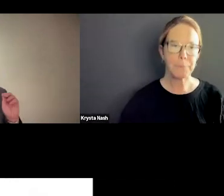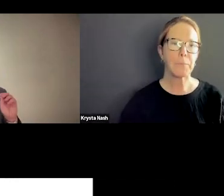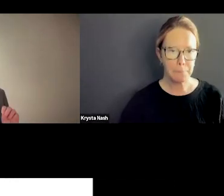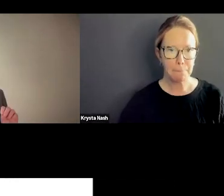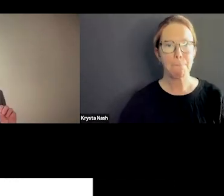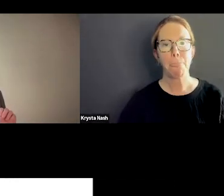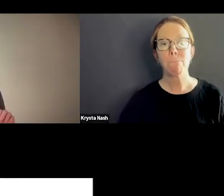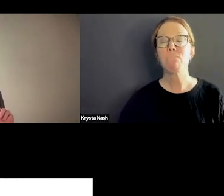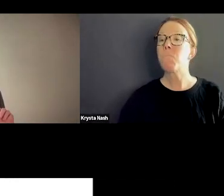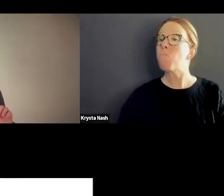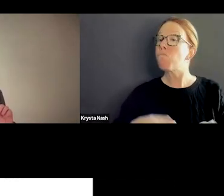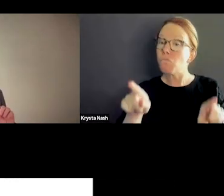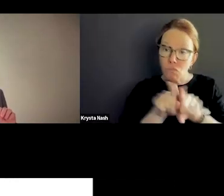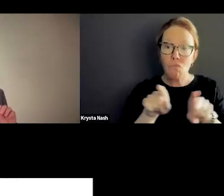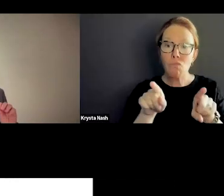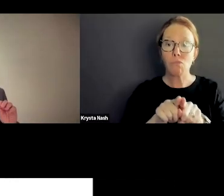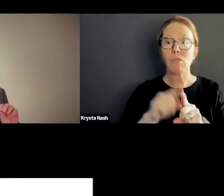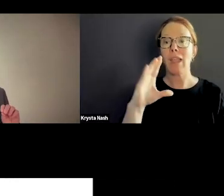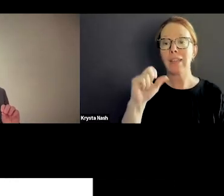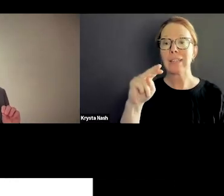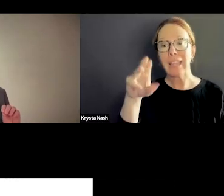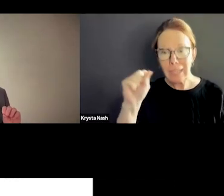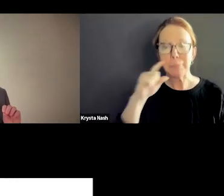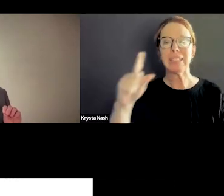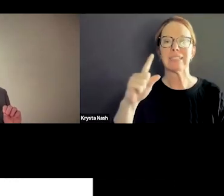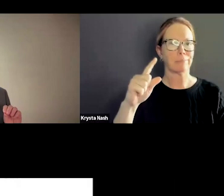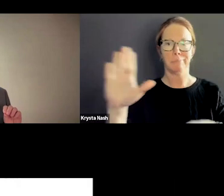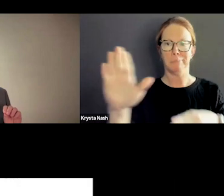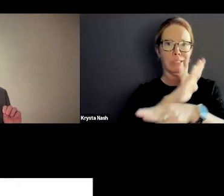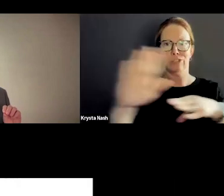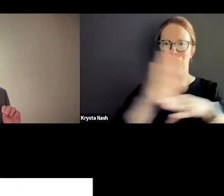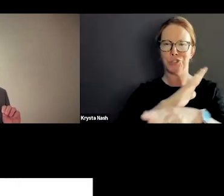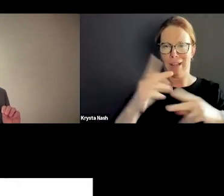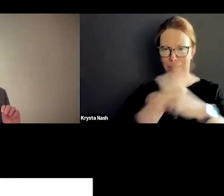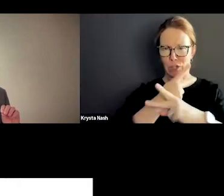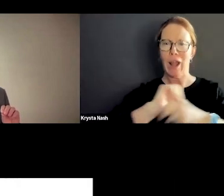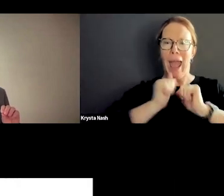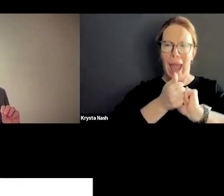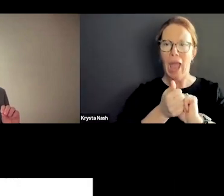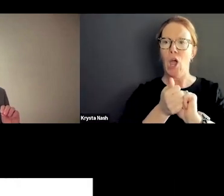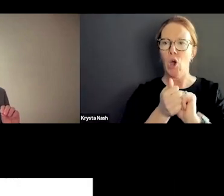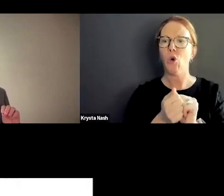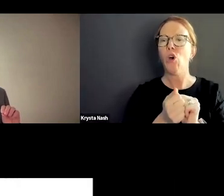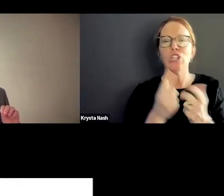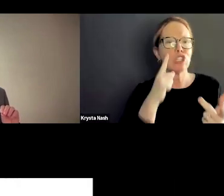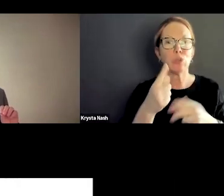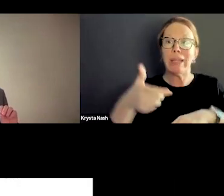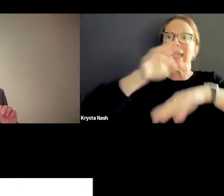At the same time, as I've mentioned, the cannabis industry has figured out ways to actually increase the availability of THC.